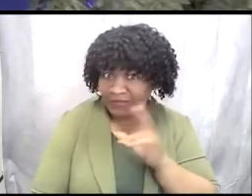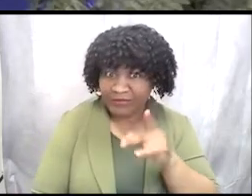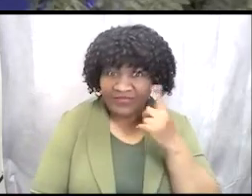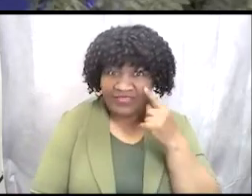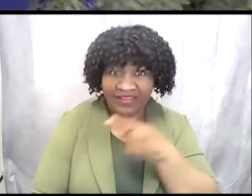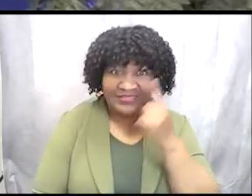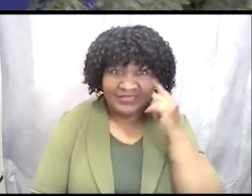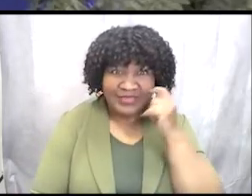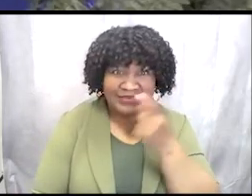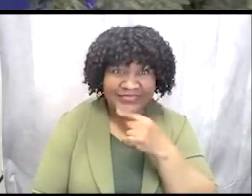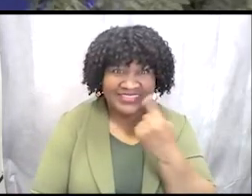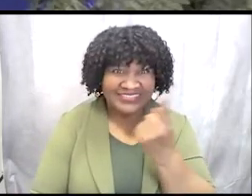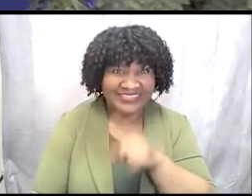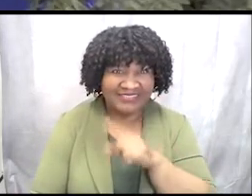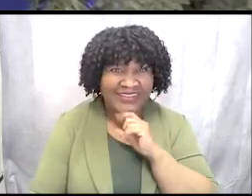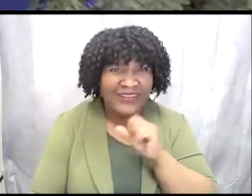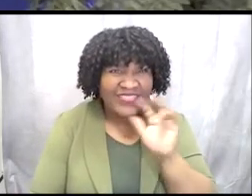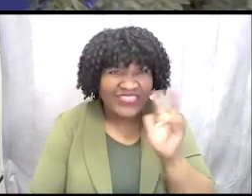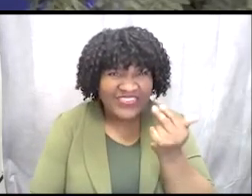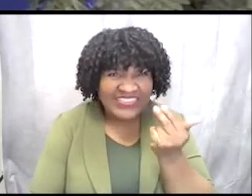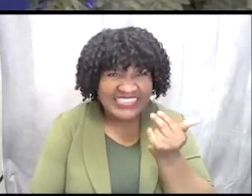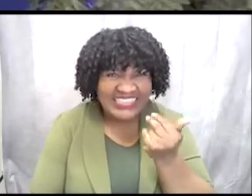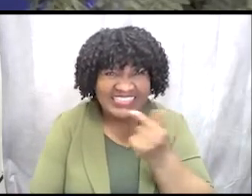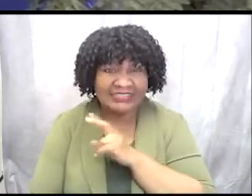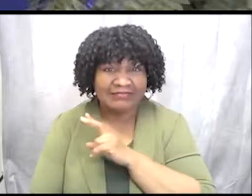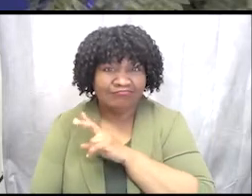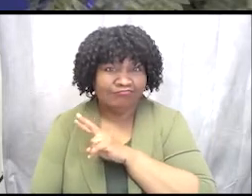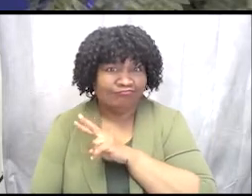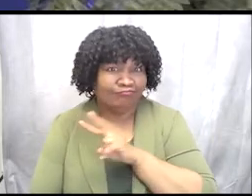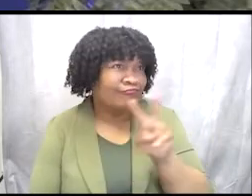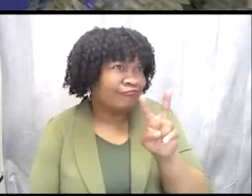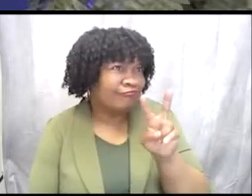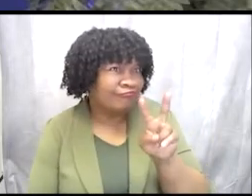expected him to actually answer the question. It was just meant to elicit some laughs.